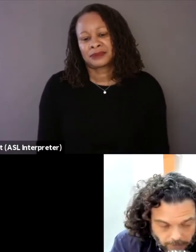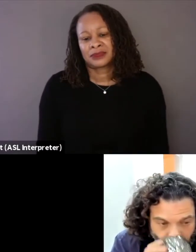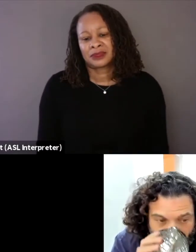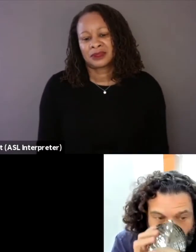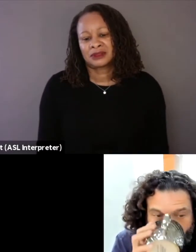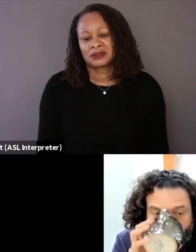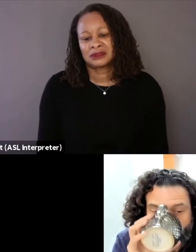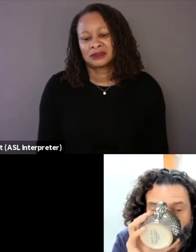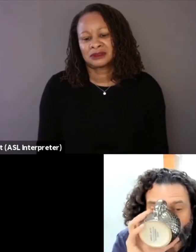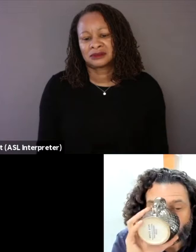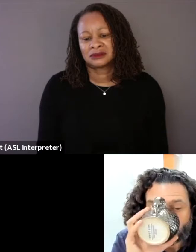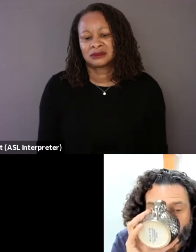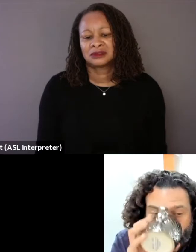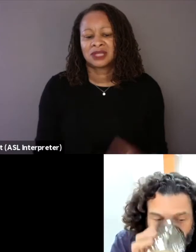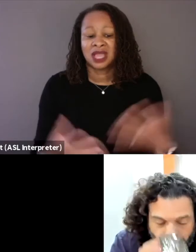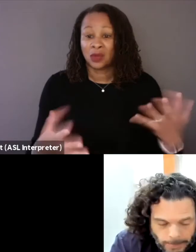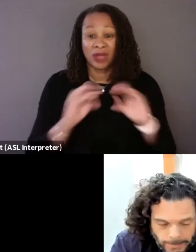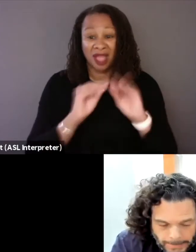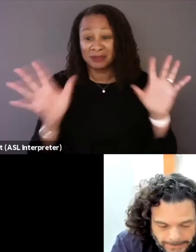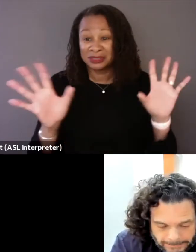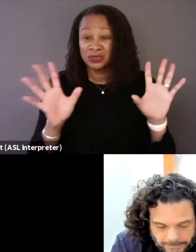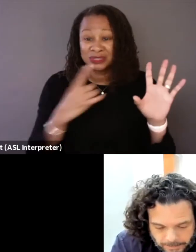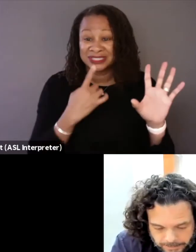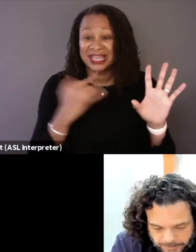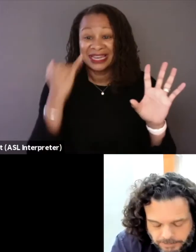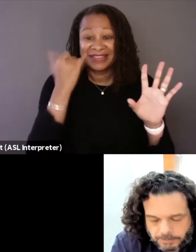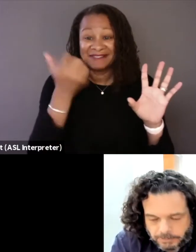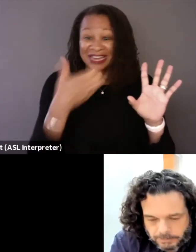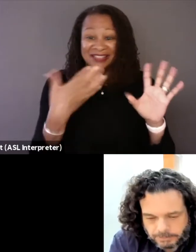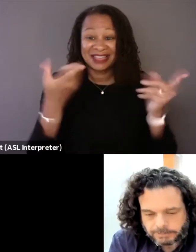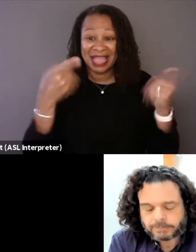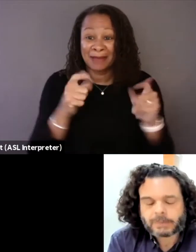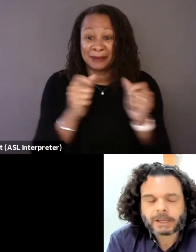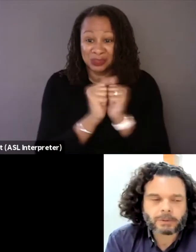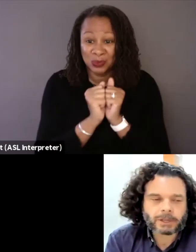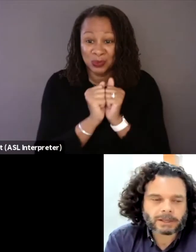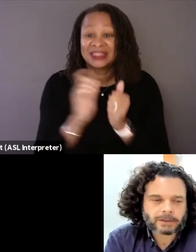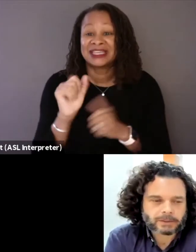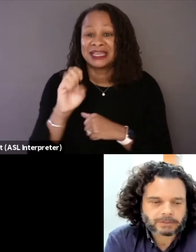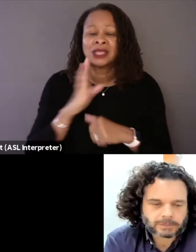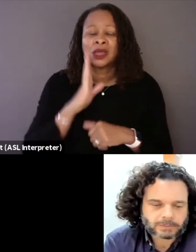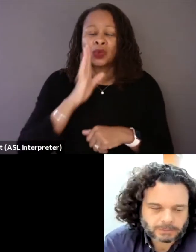look, if anything happens with the case, will you please, please, please, please record that.